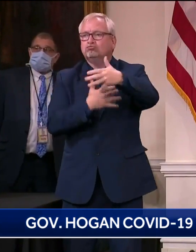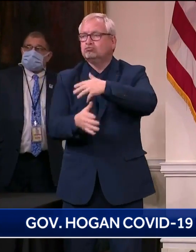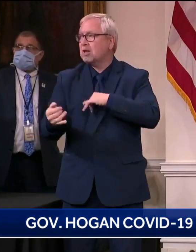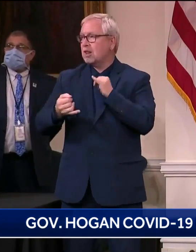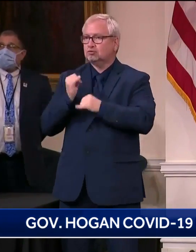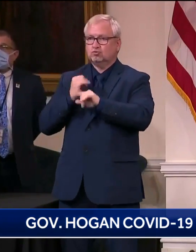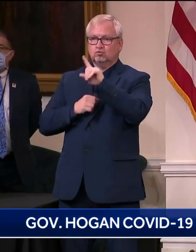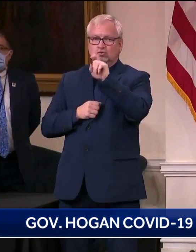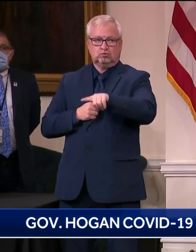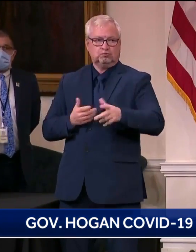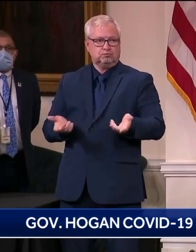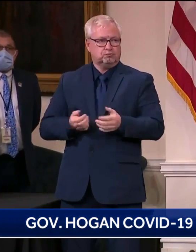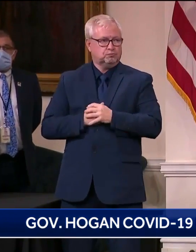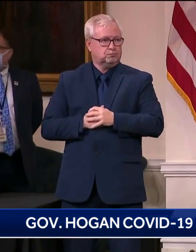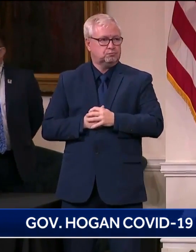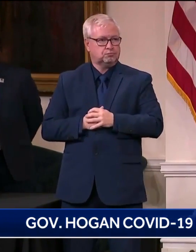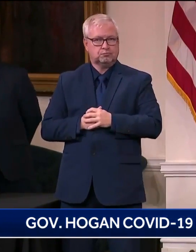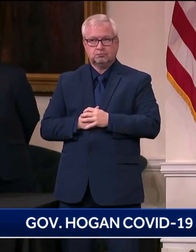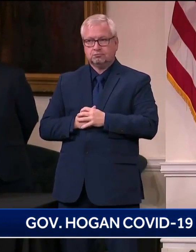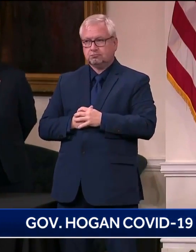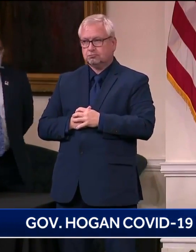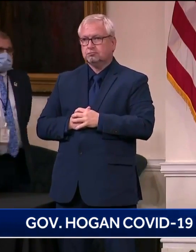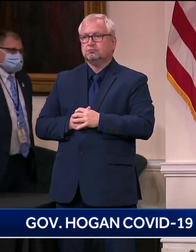YOU SHOULD DEFINITELY GET TESTED BEFORE YOU ARE AROUND ANY VULNERABLE PEOPLE.